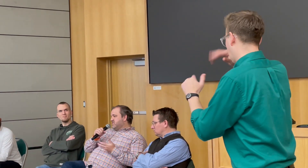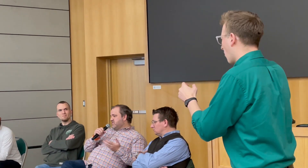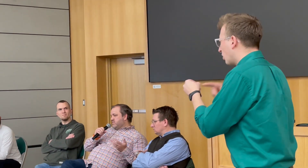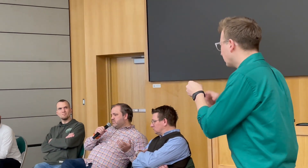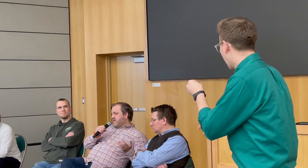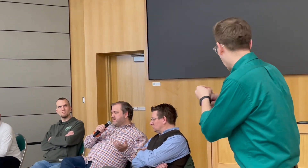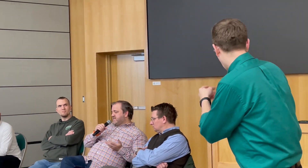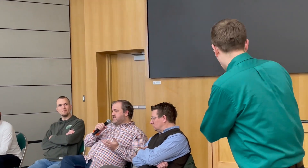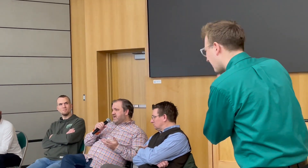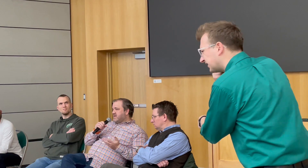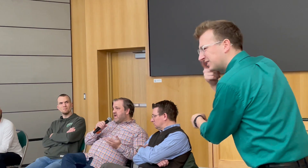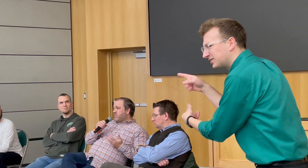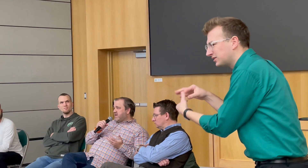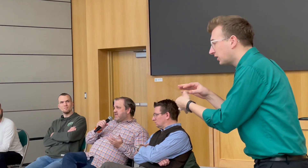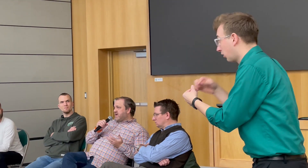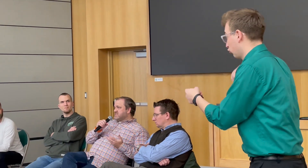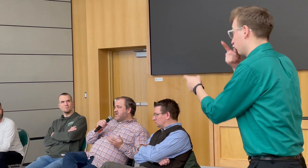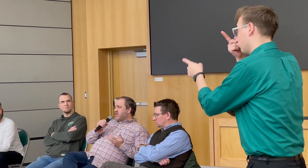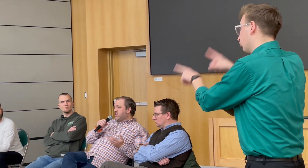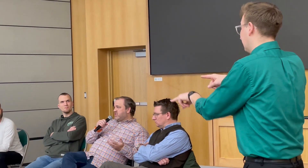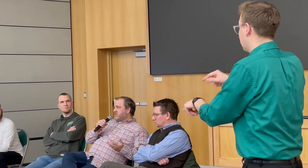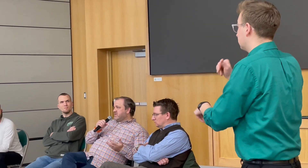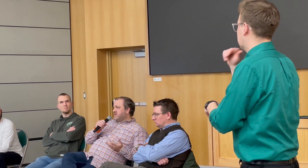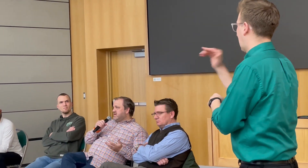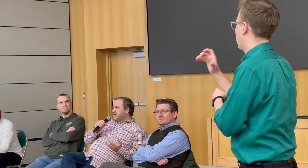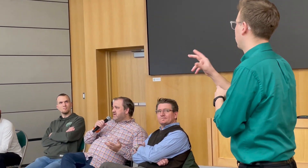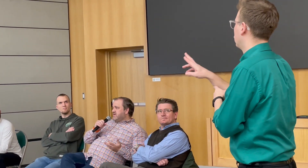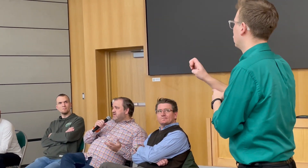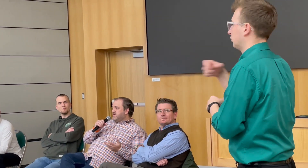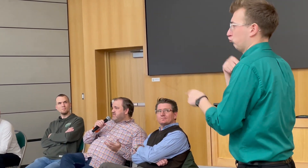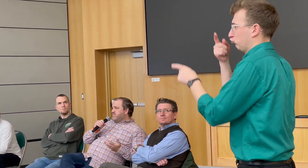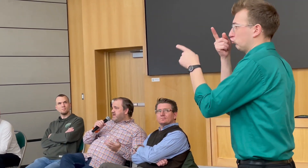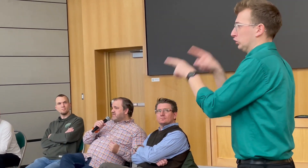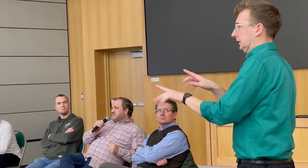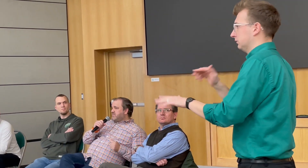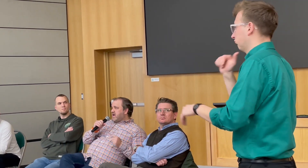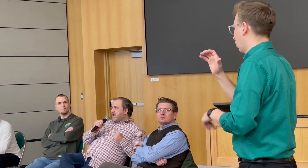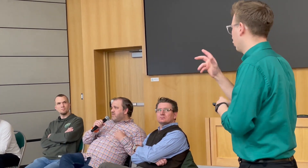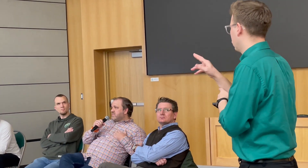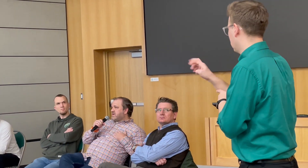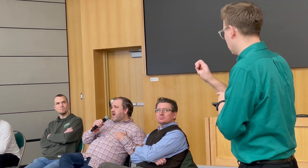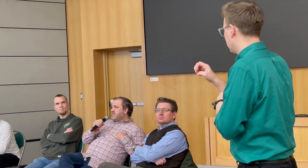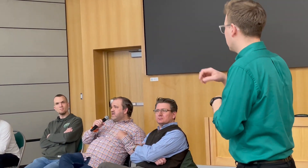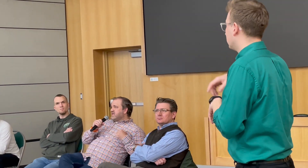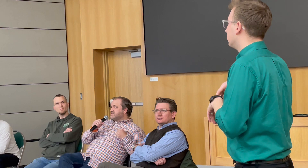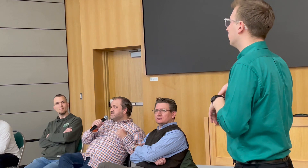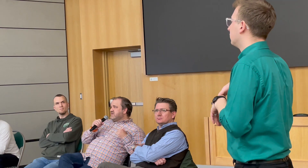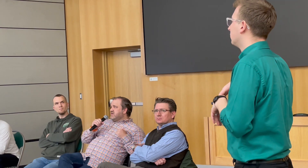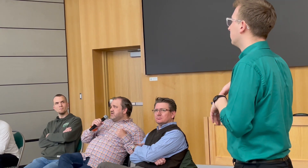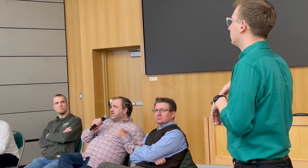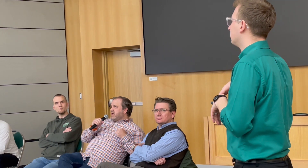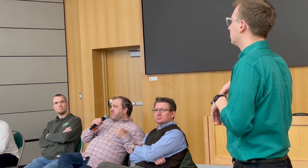to what everybody said I agree that it's not a cure but at the same time I think it's I think